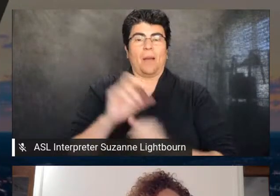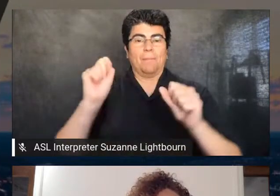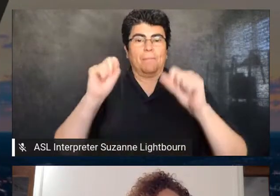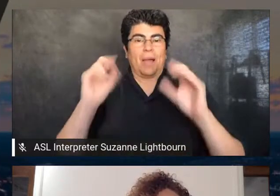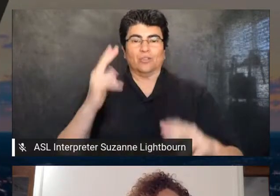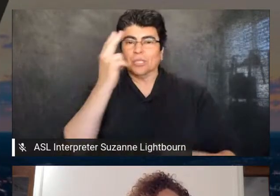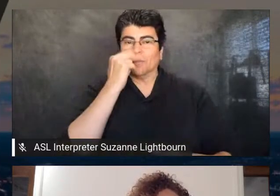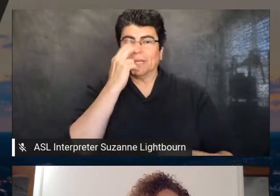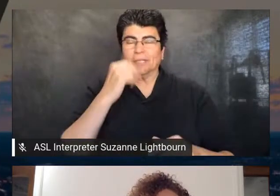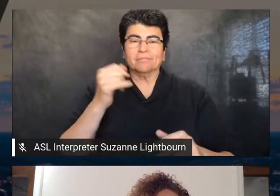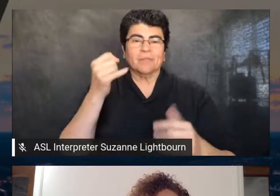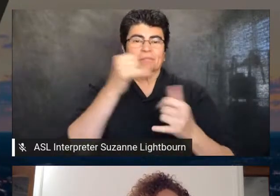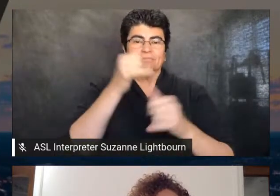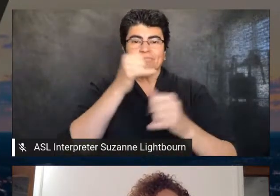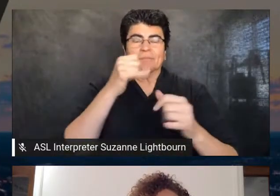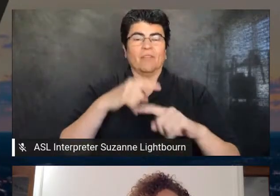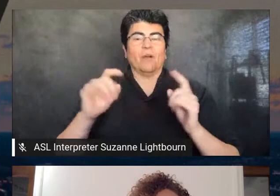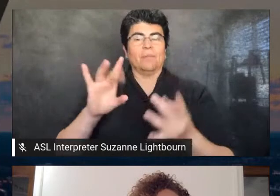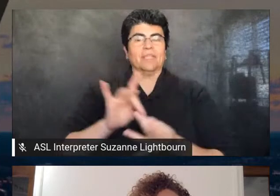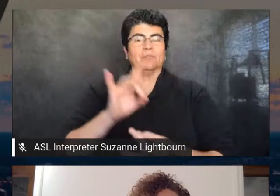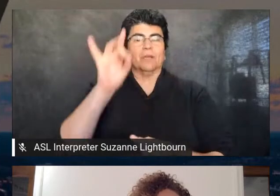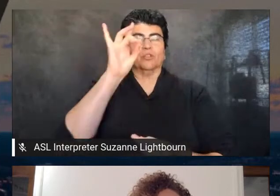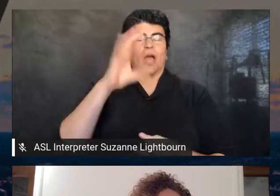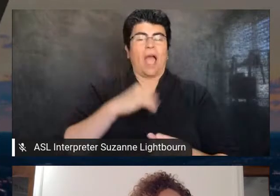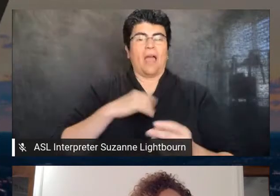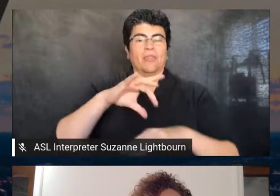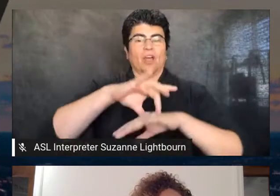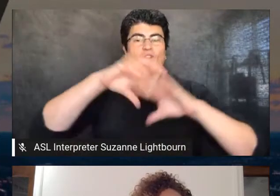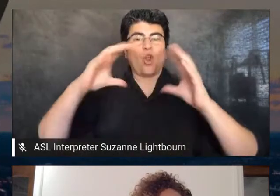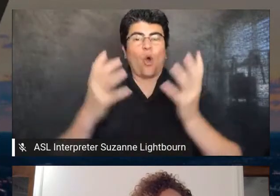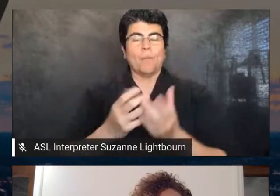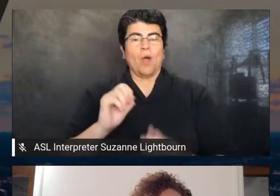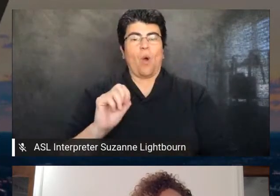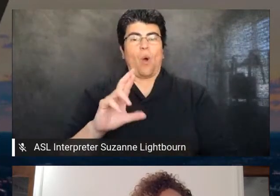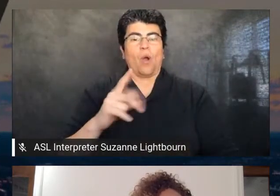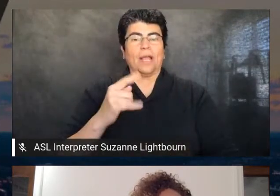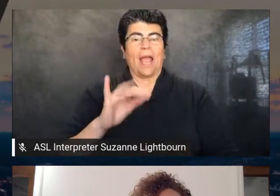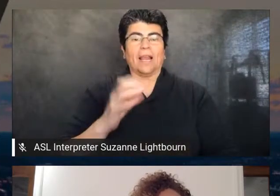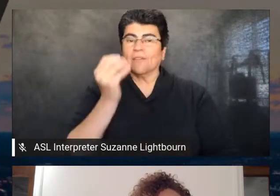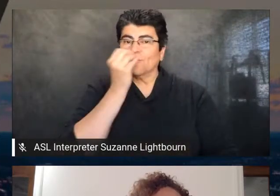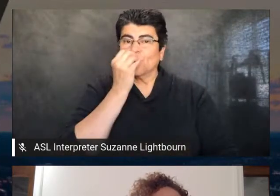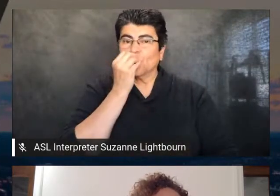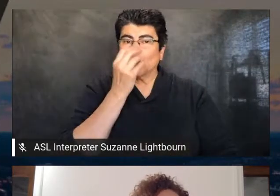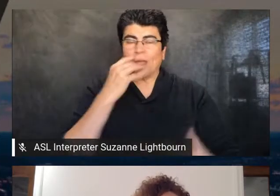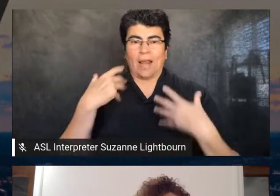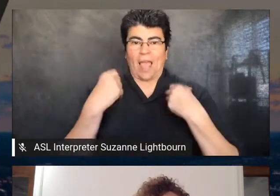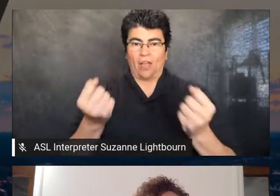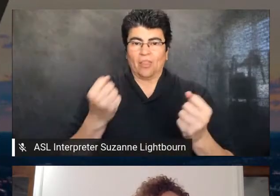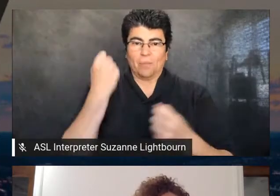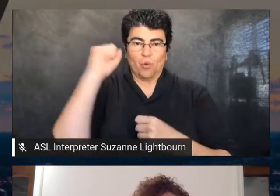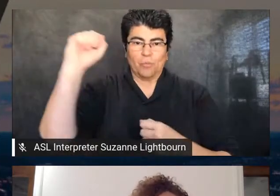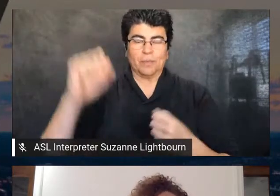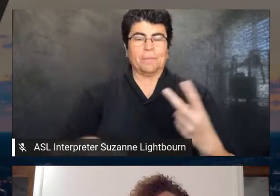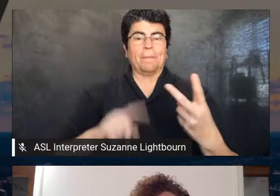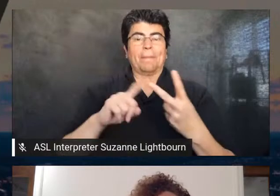centering around the spirituality and the global organic food and health movement, and the other, "Dream Big,"